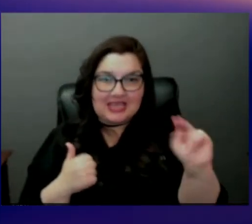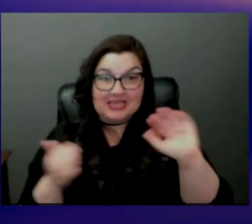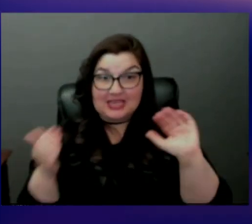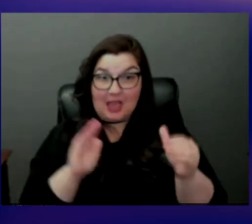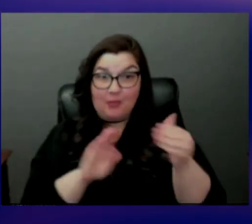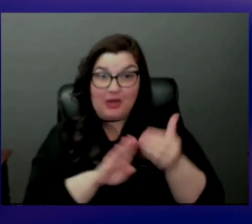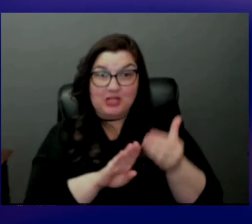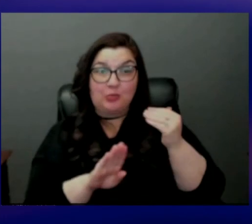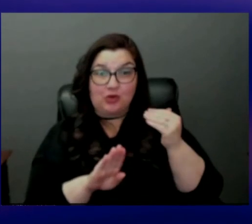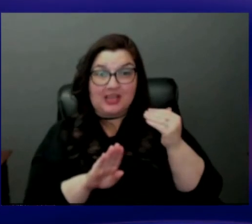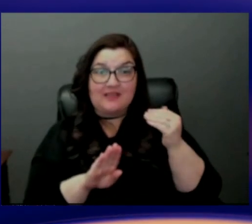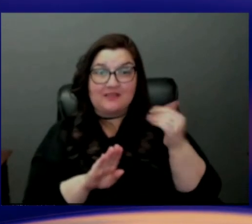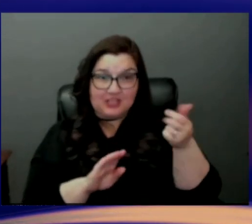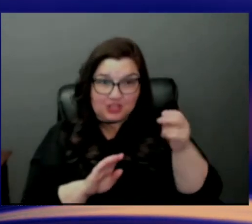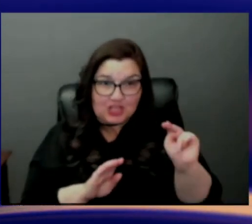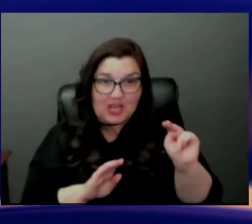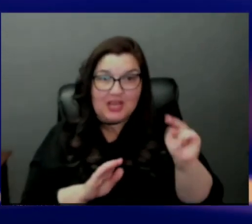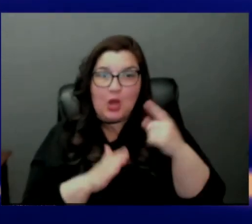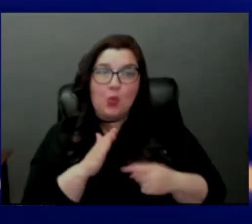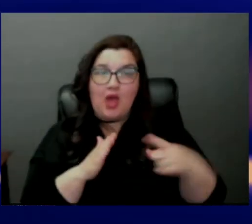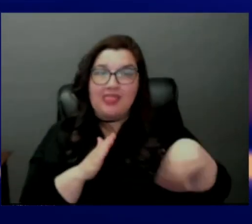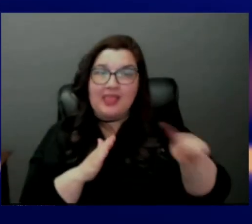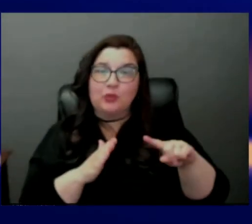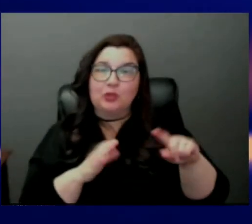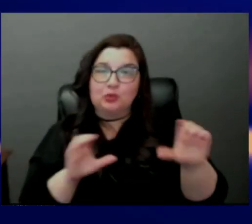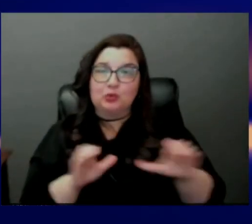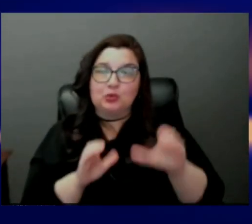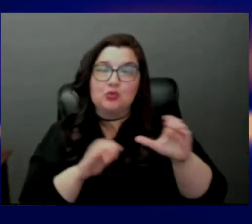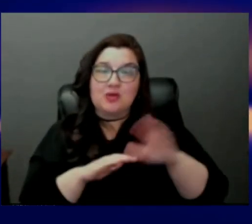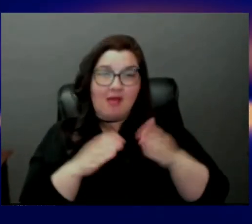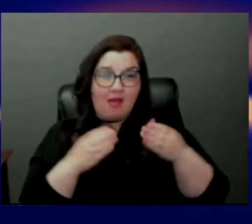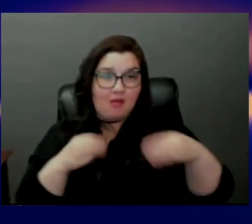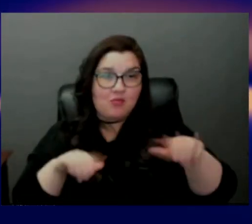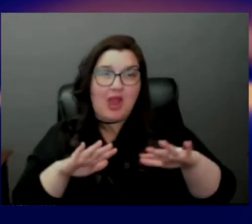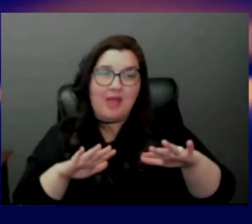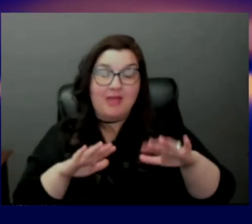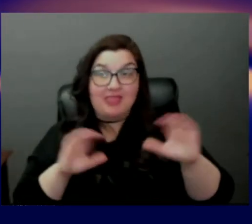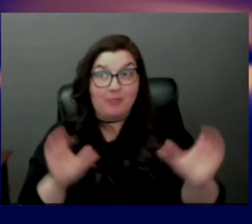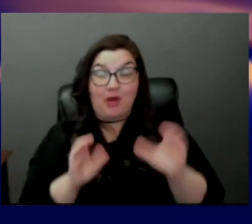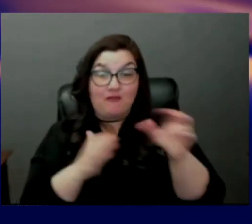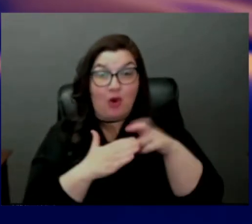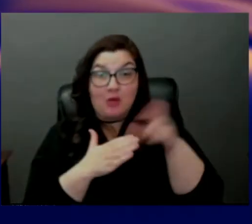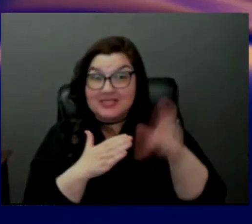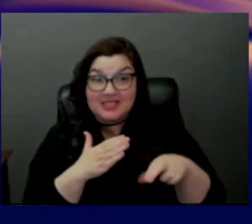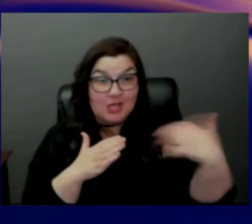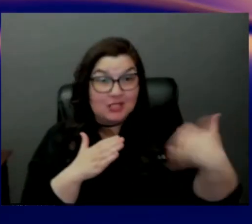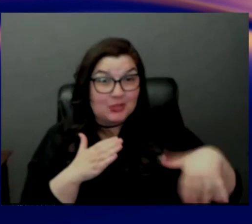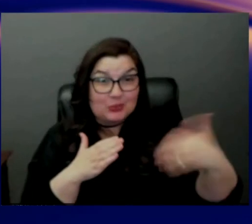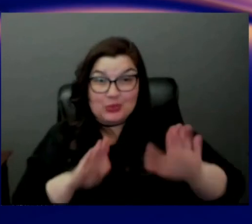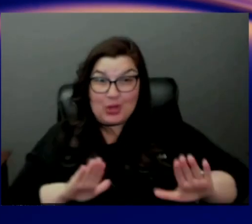as well as what they were doing OnPrem and the performance results are great for a lot. This is just amazing.